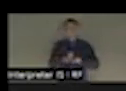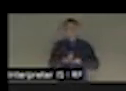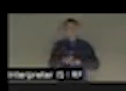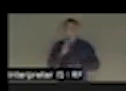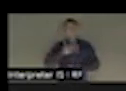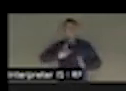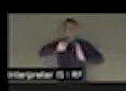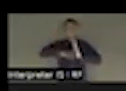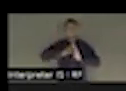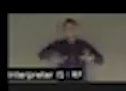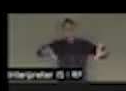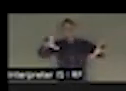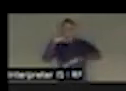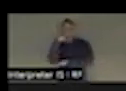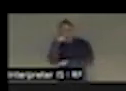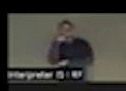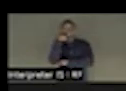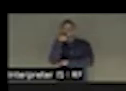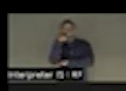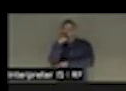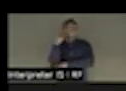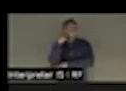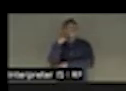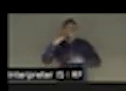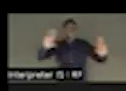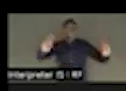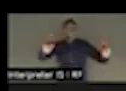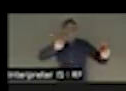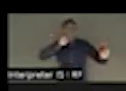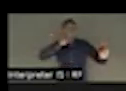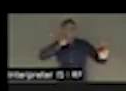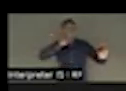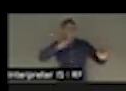message, then captioning is a really good idea. So a lot of awareness racing is happening